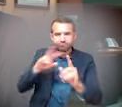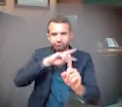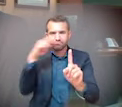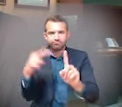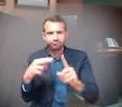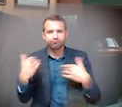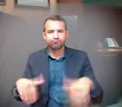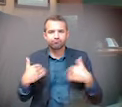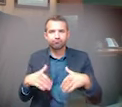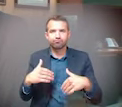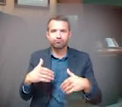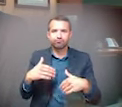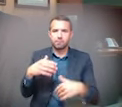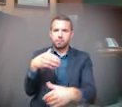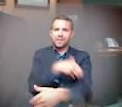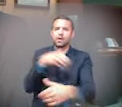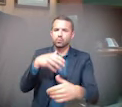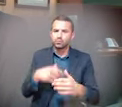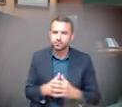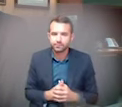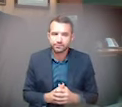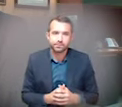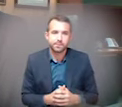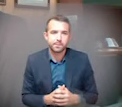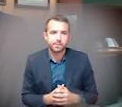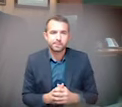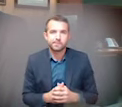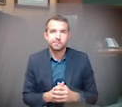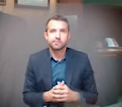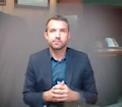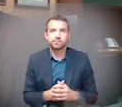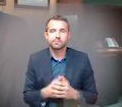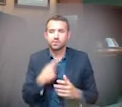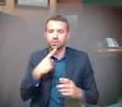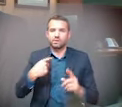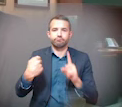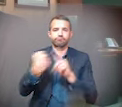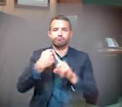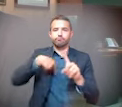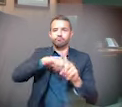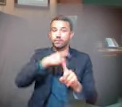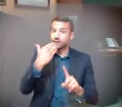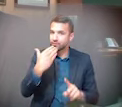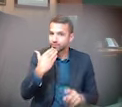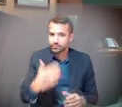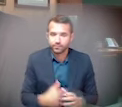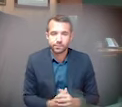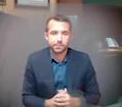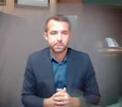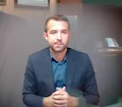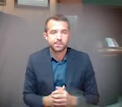That is very powerful and I think very impactful. Thank you so much for that.